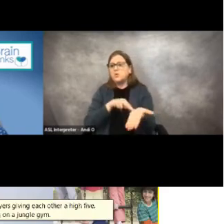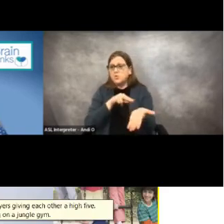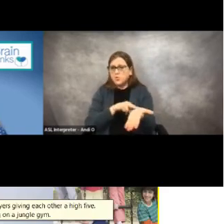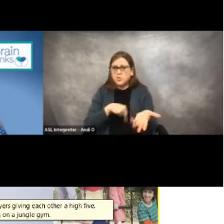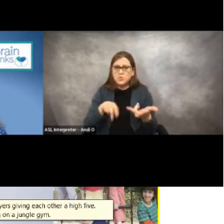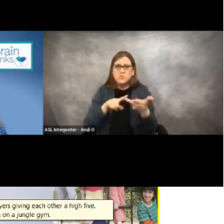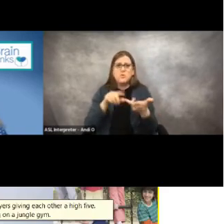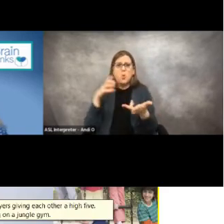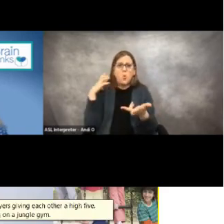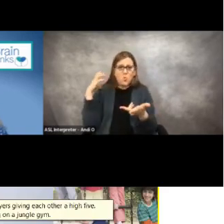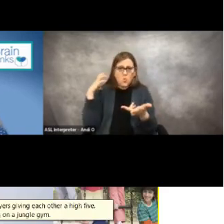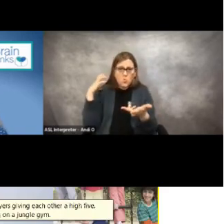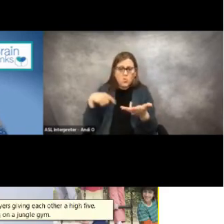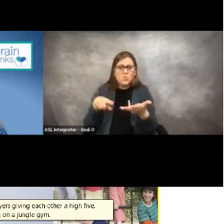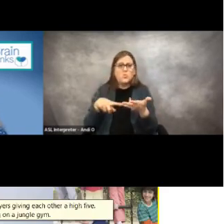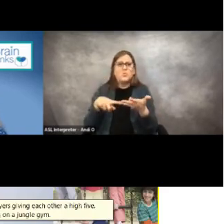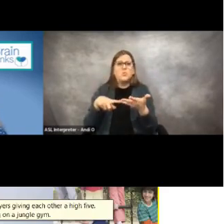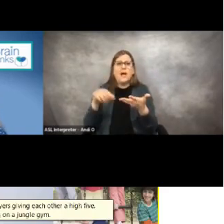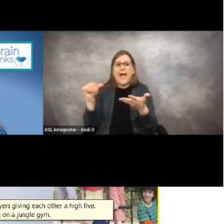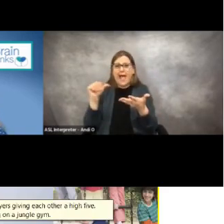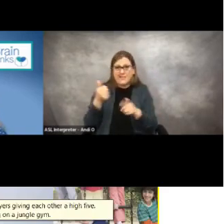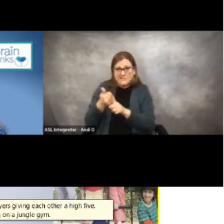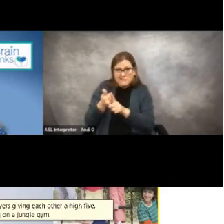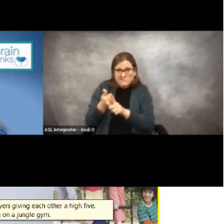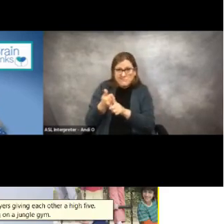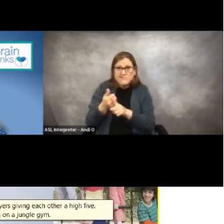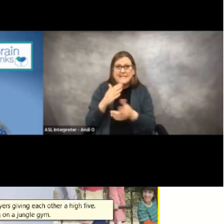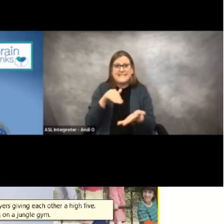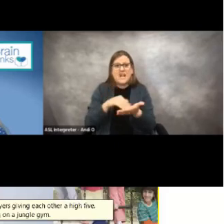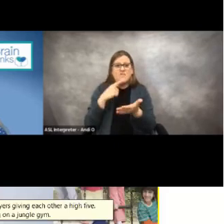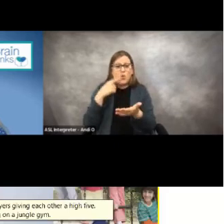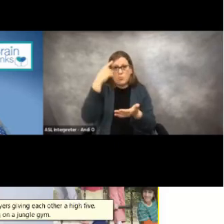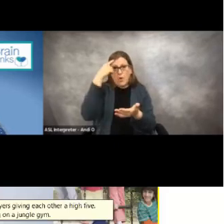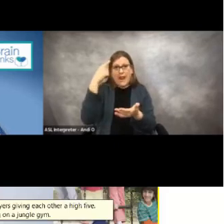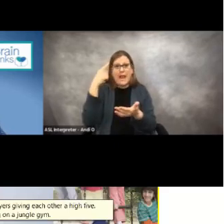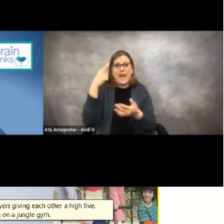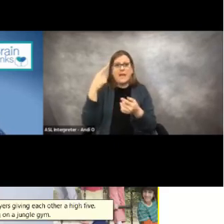coaches, and for athletes, the Center for Brain Injury Research and Training has a lot of good